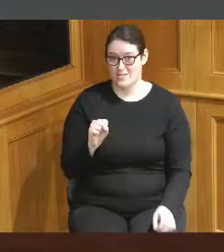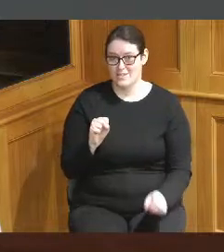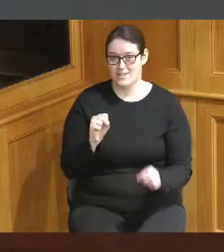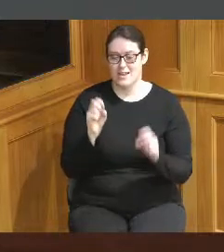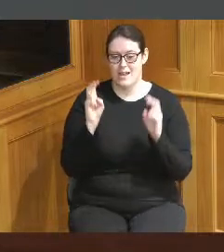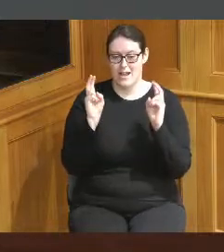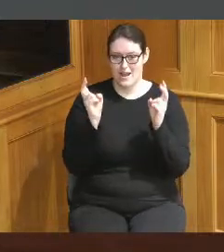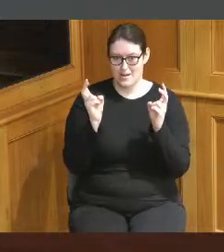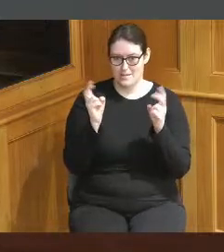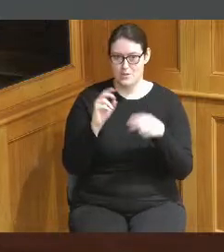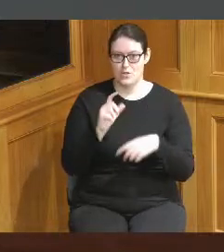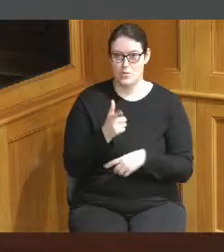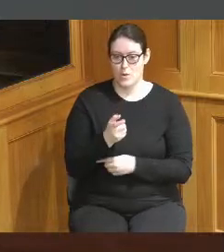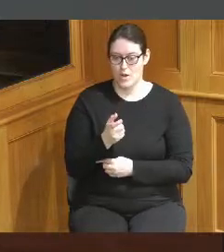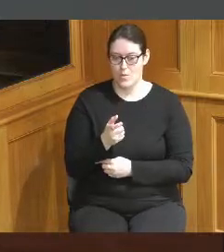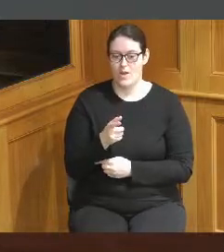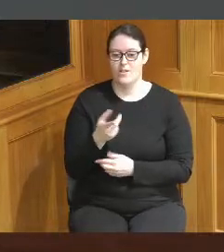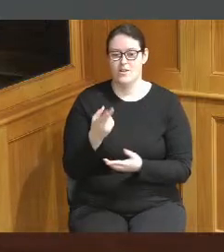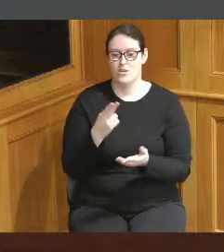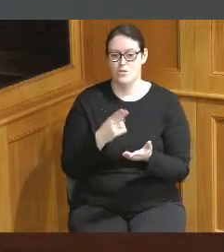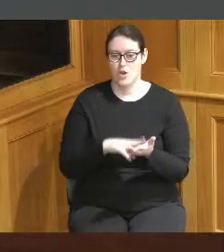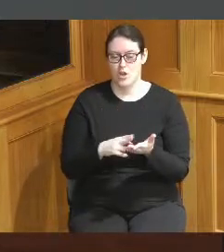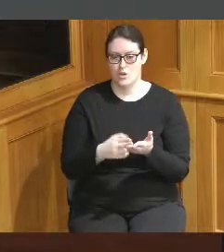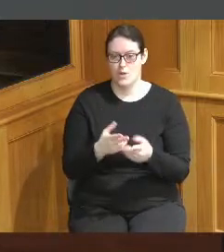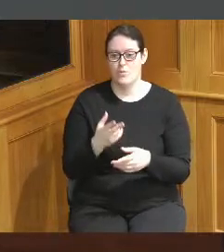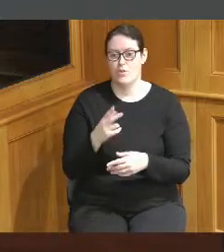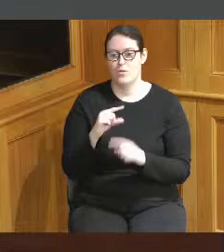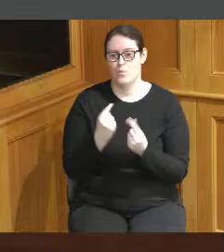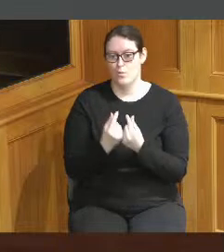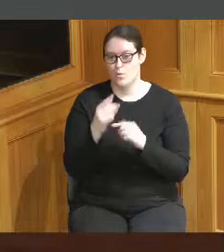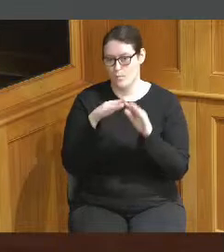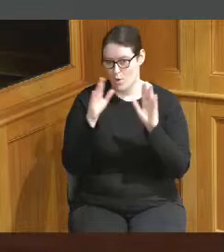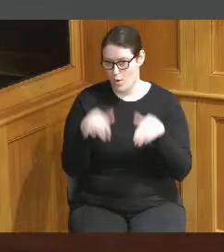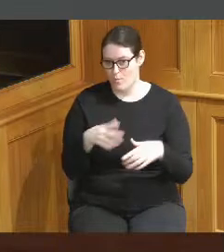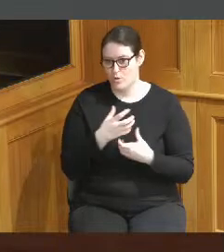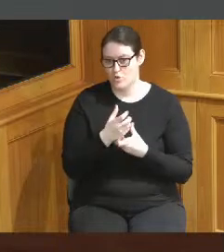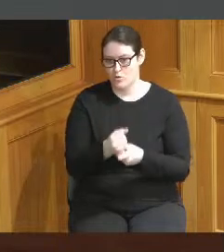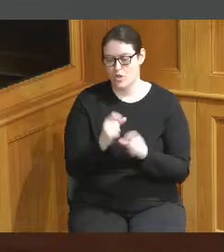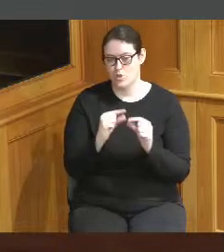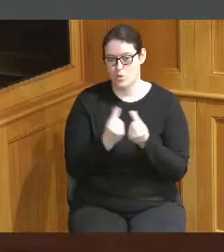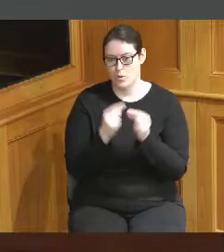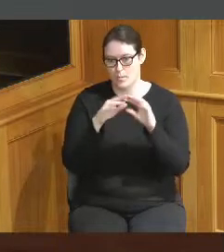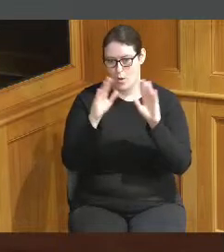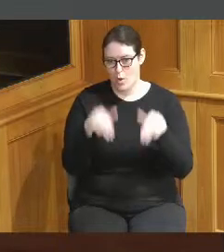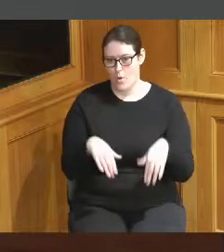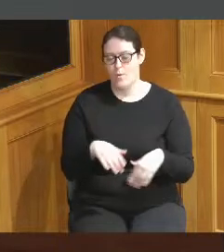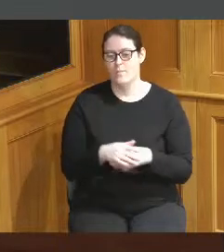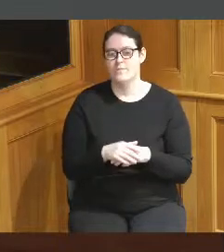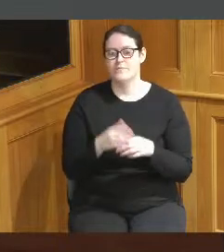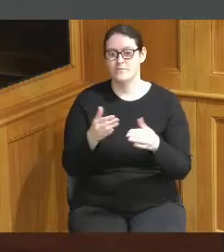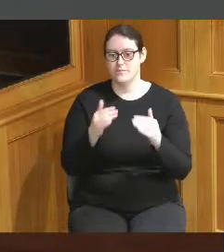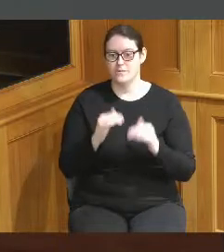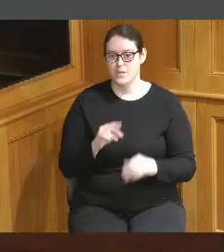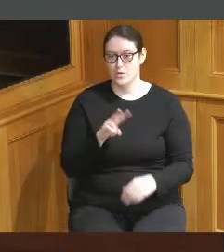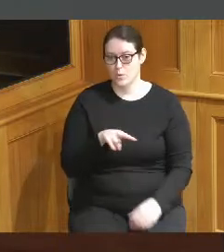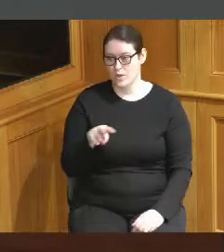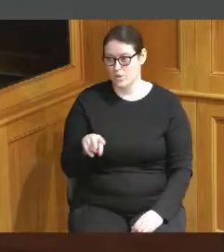no happy birthday Leslie to you and enjoy your day with that I'll turn over to Mr Aluotto